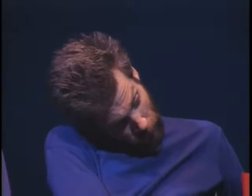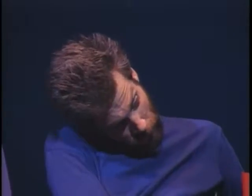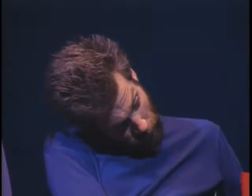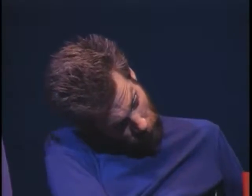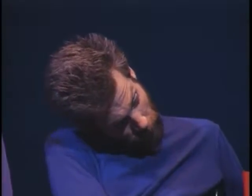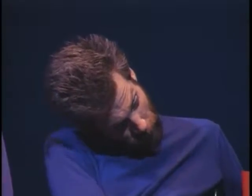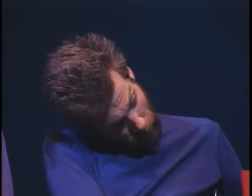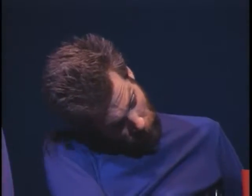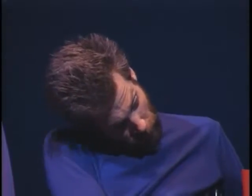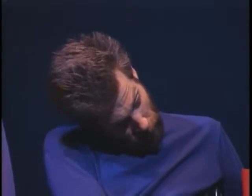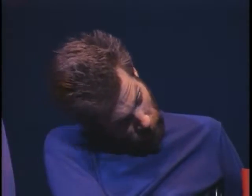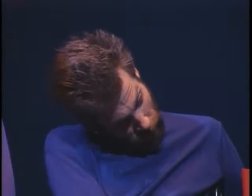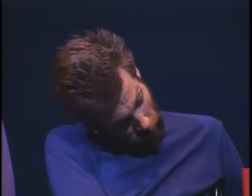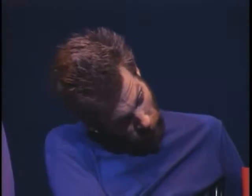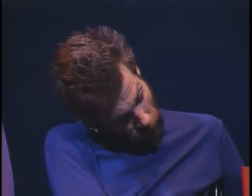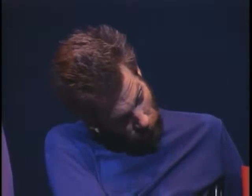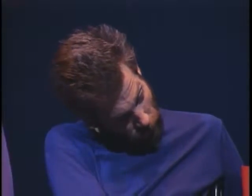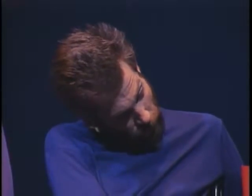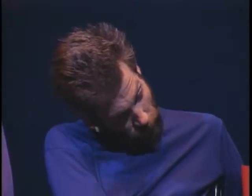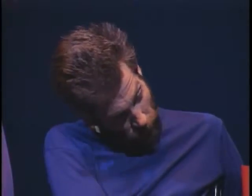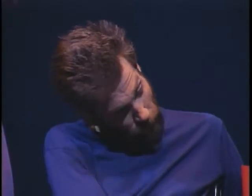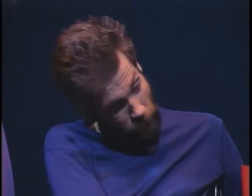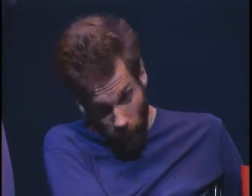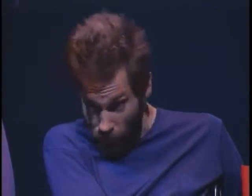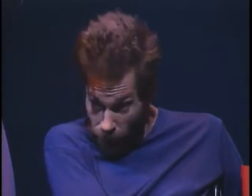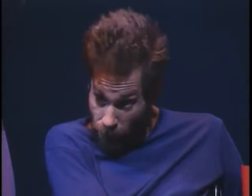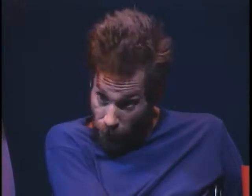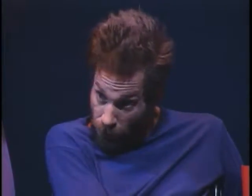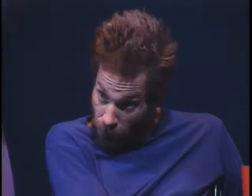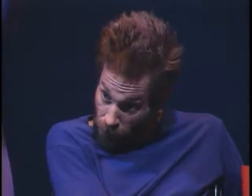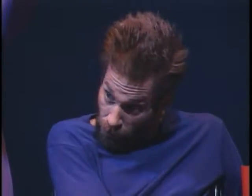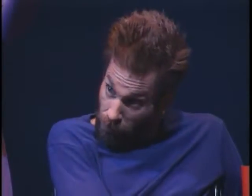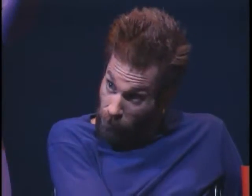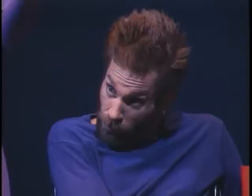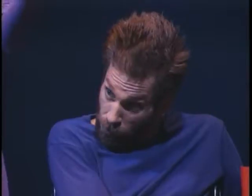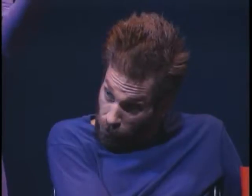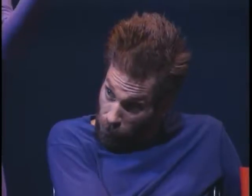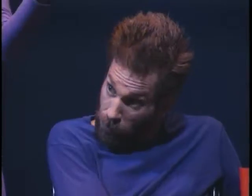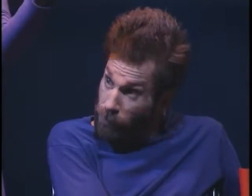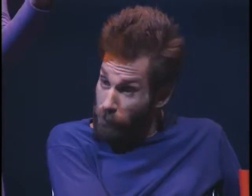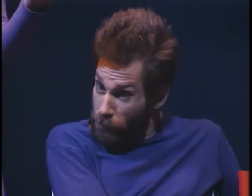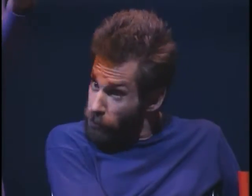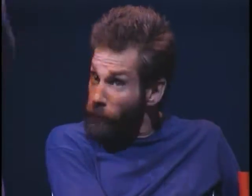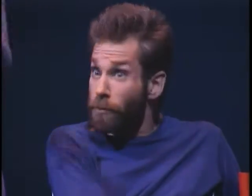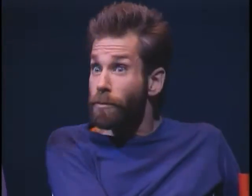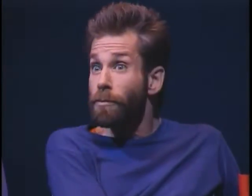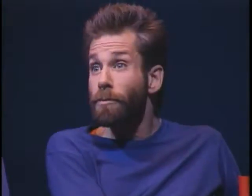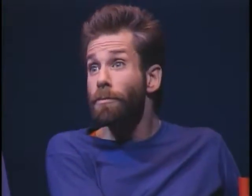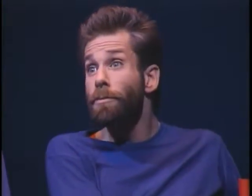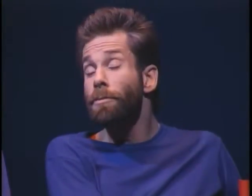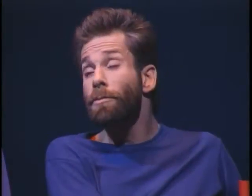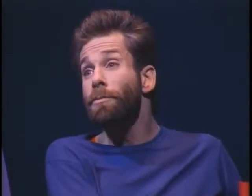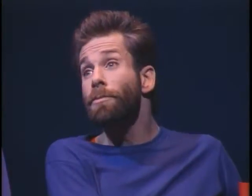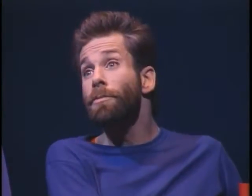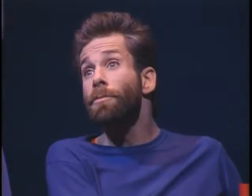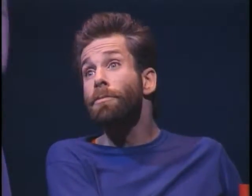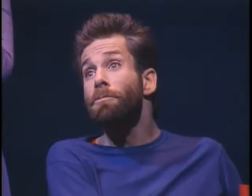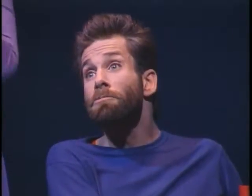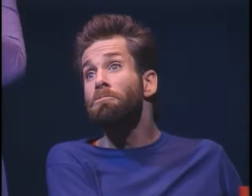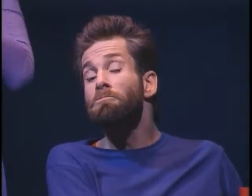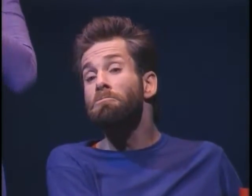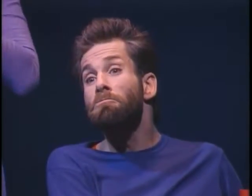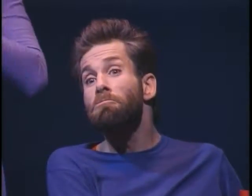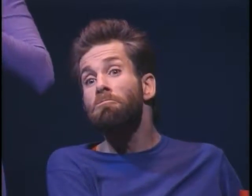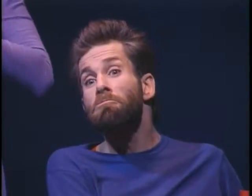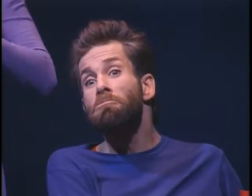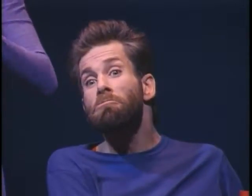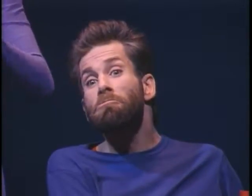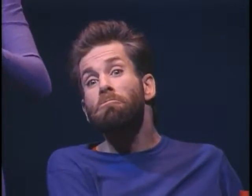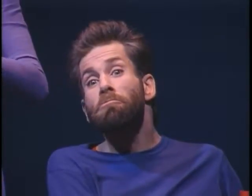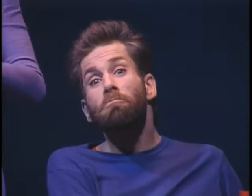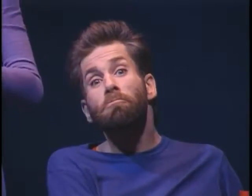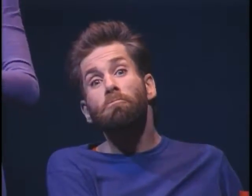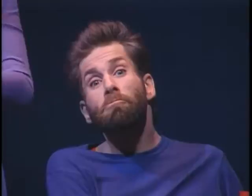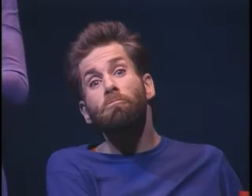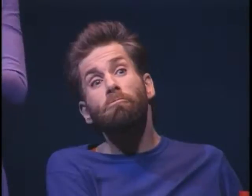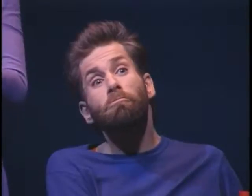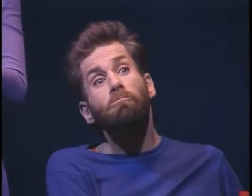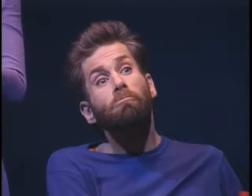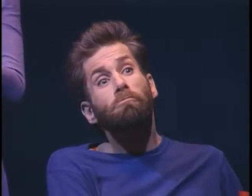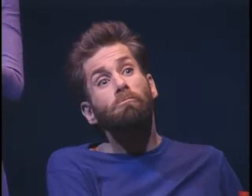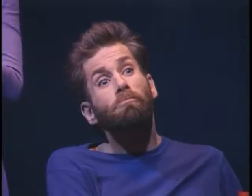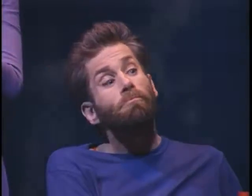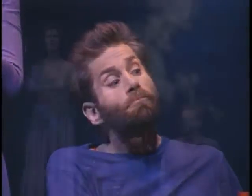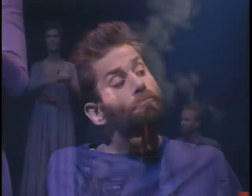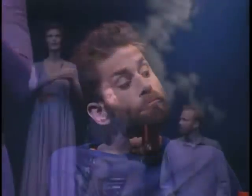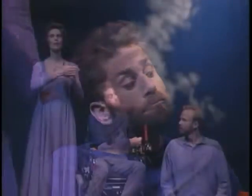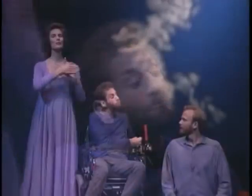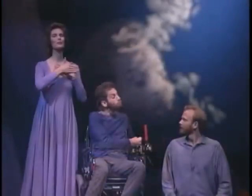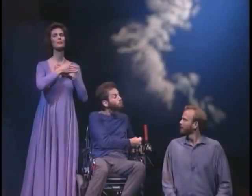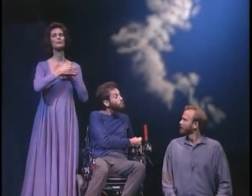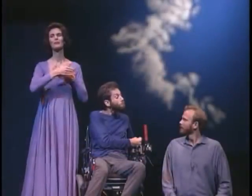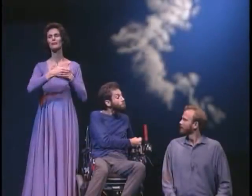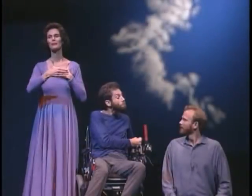or and if we can truly look within ourselves we know all of this and more